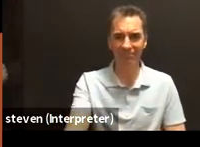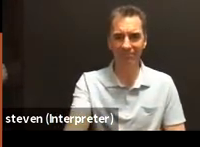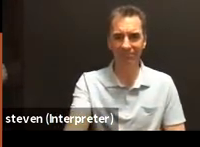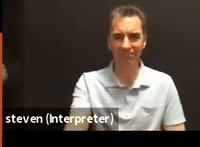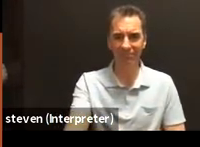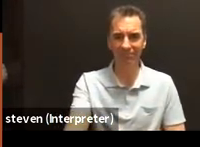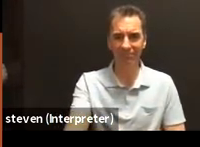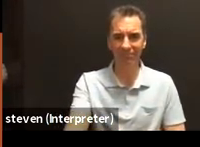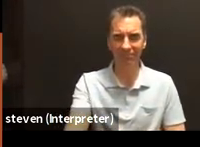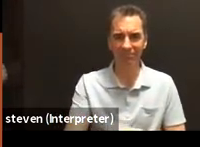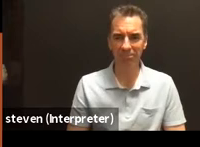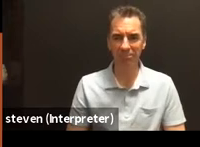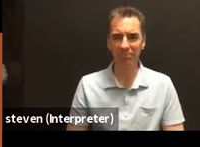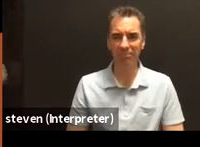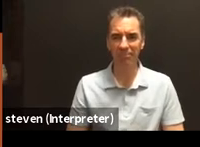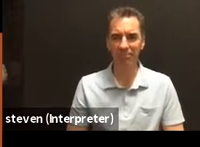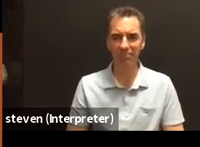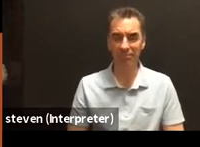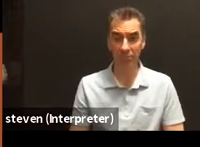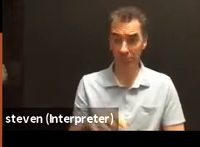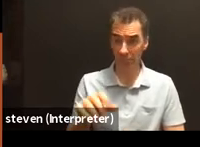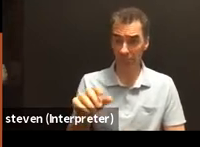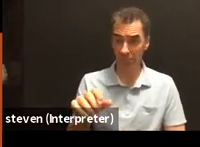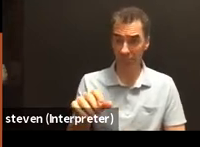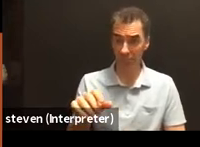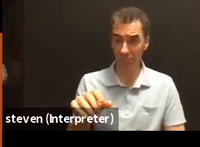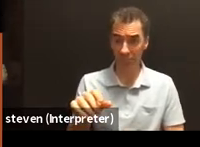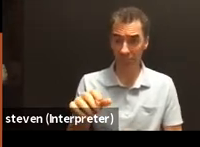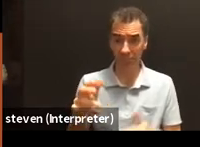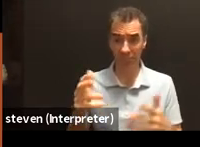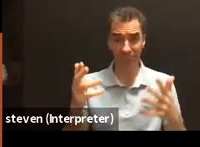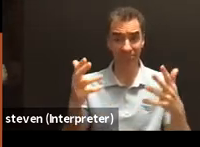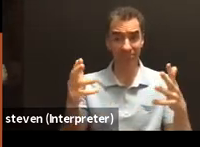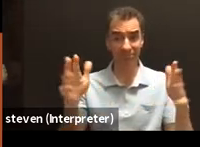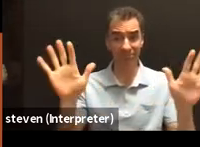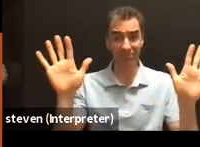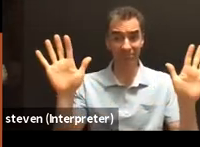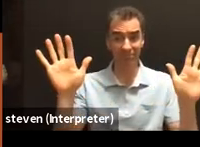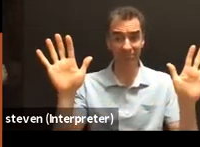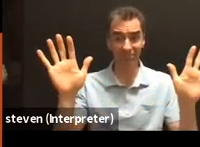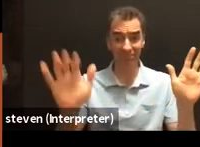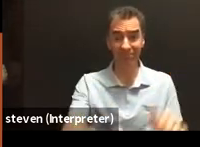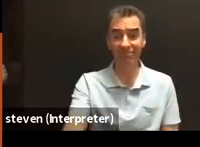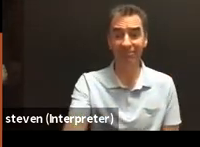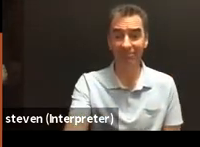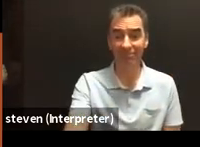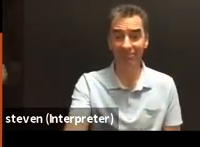Natalie Chavez: I'm going to say, re, are you going to stay for a minute. I'm just gonna stay here and see, like, I think people are all leaving you guys are all able to leave. I